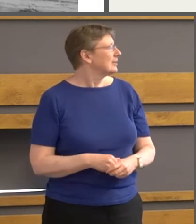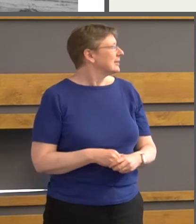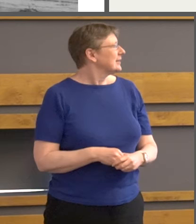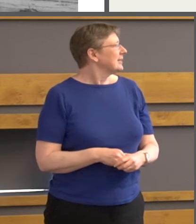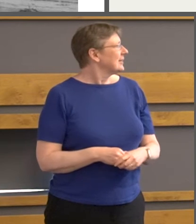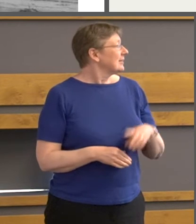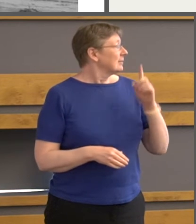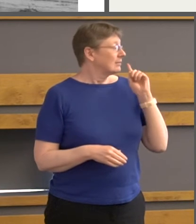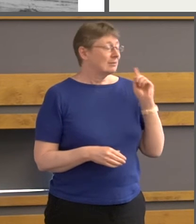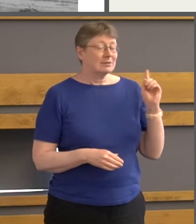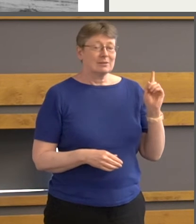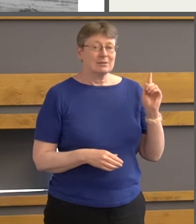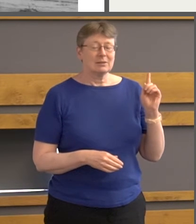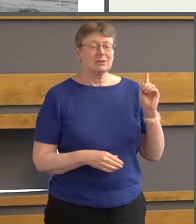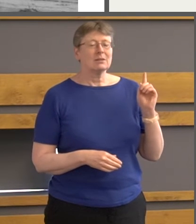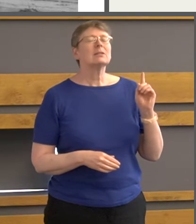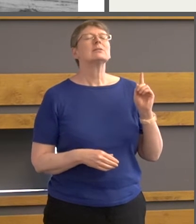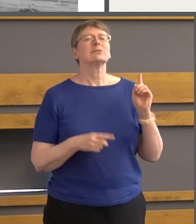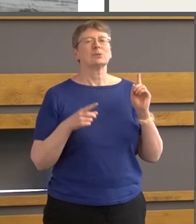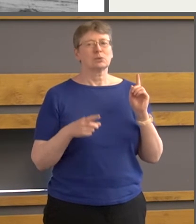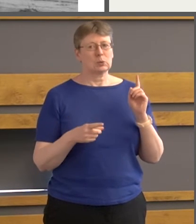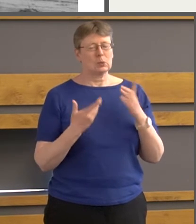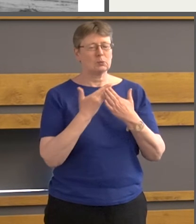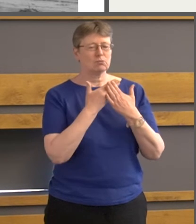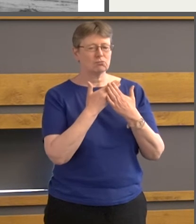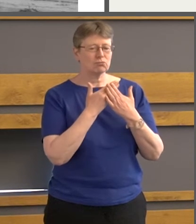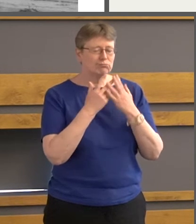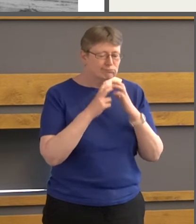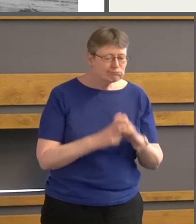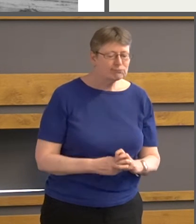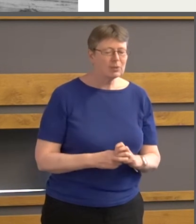And that's when I started studying the links between the two rivers,